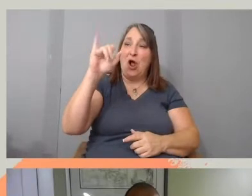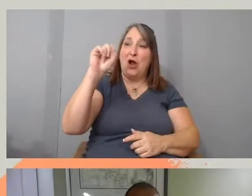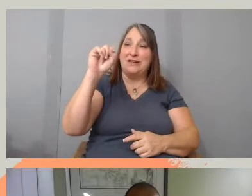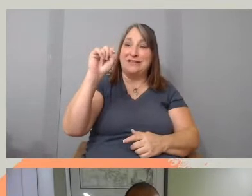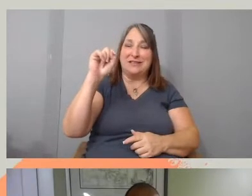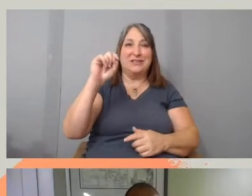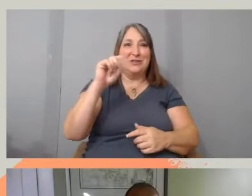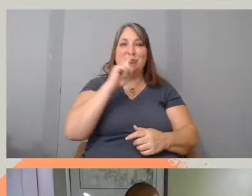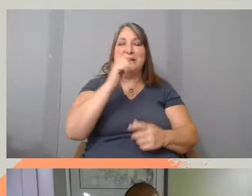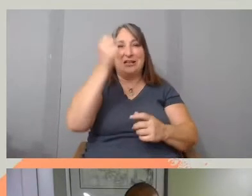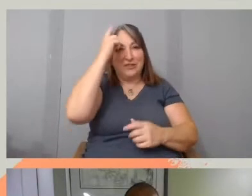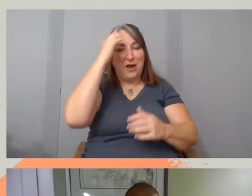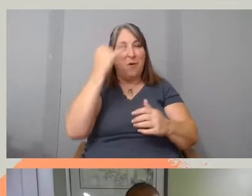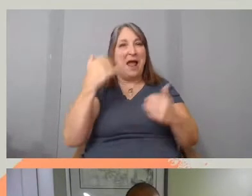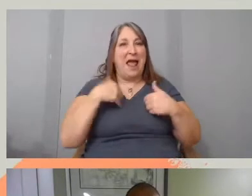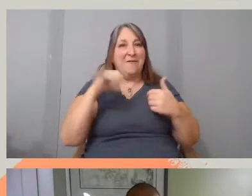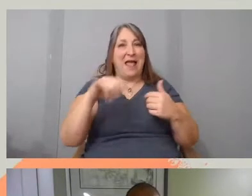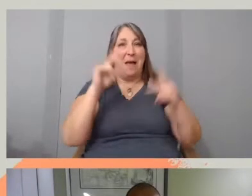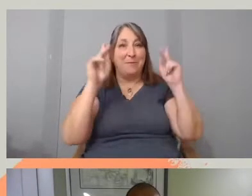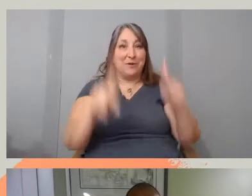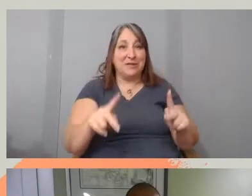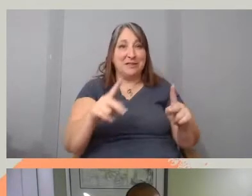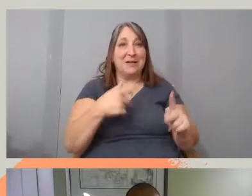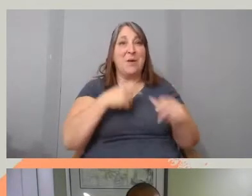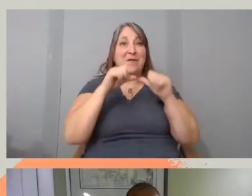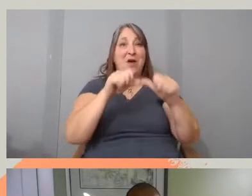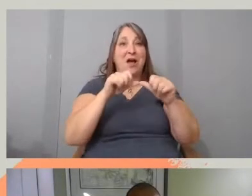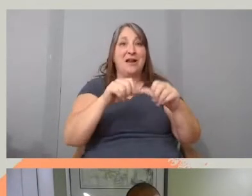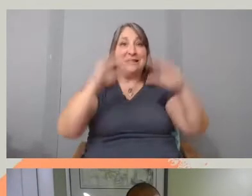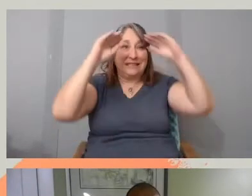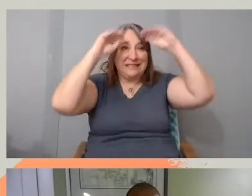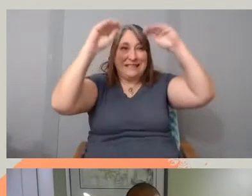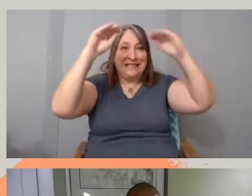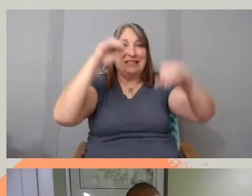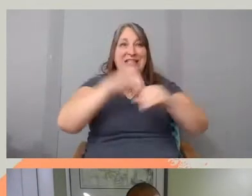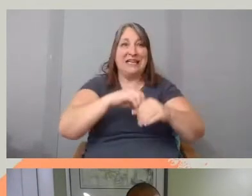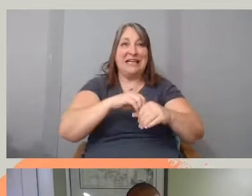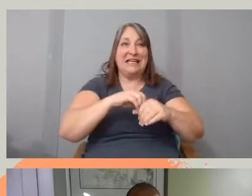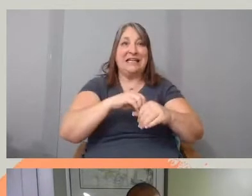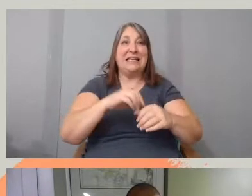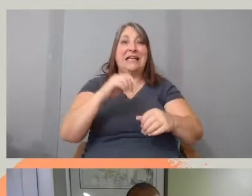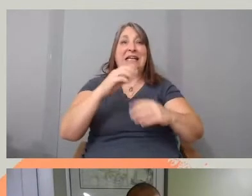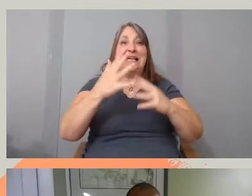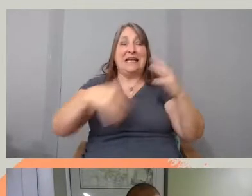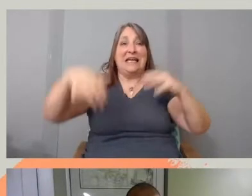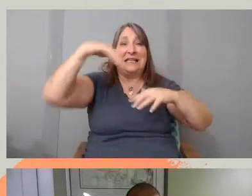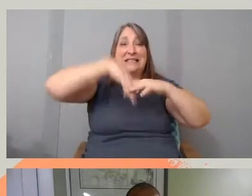And I've gone on to teach on Indian reservations for many years to become a mentor.